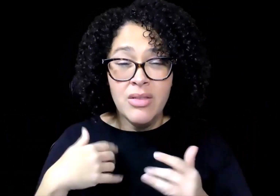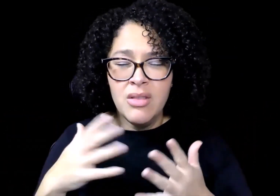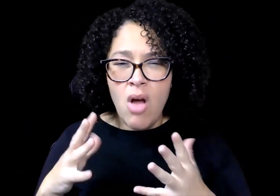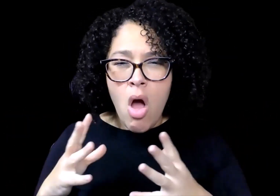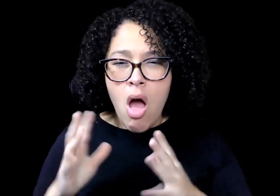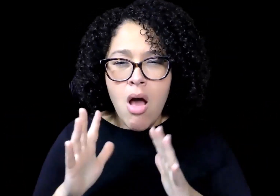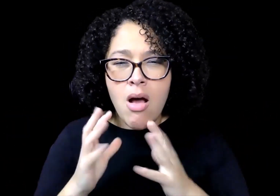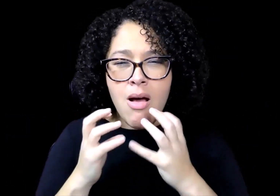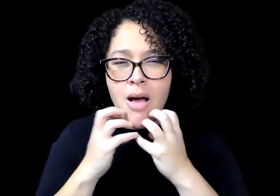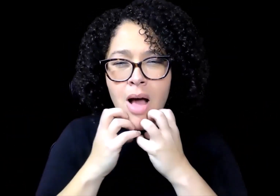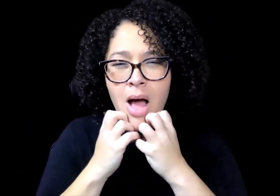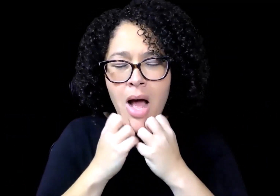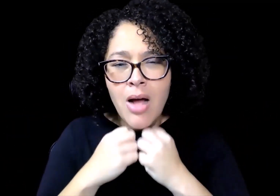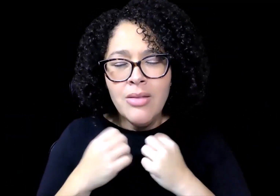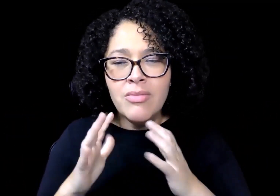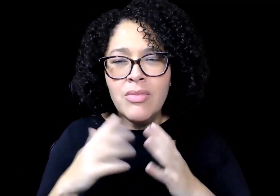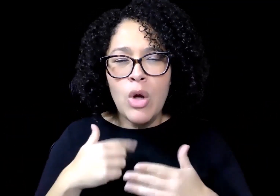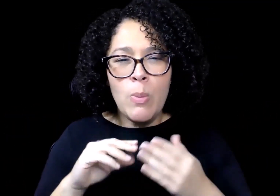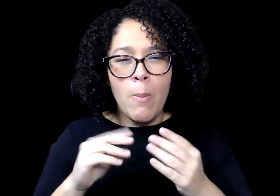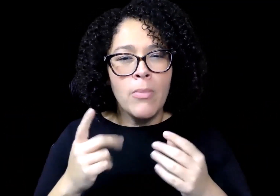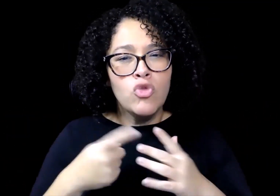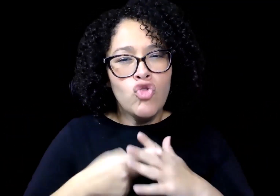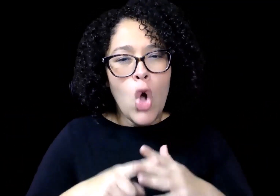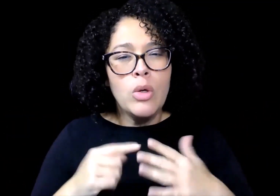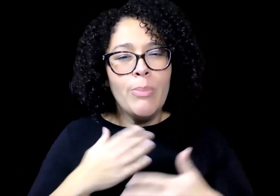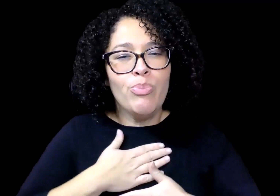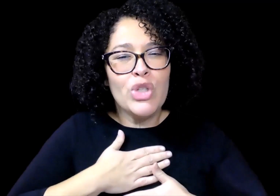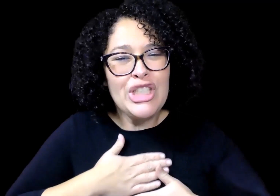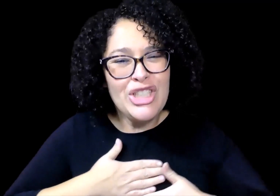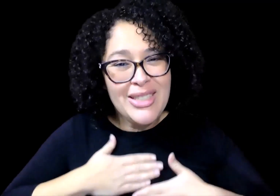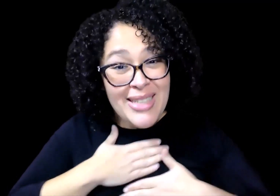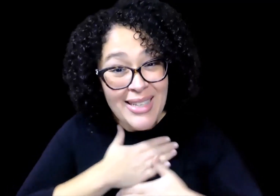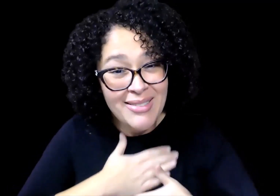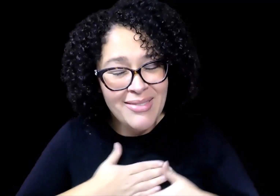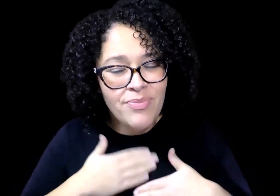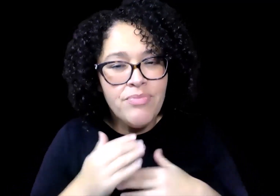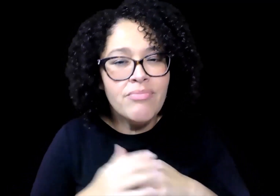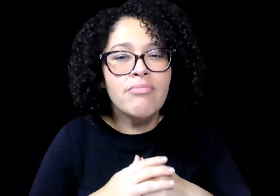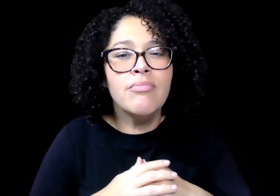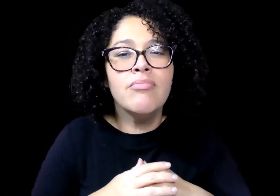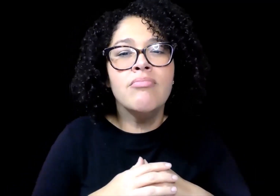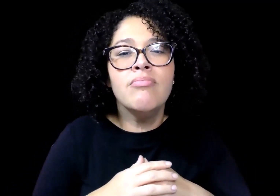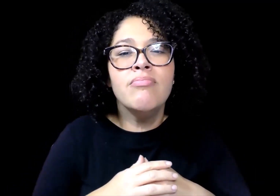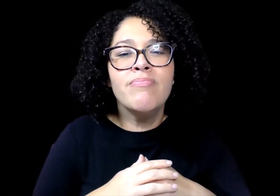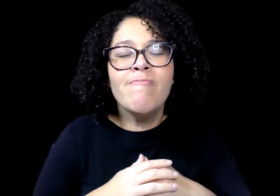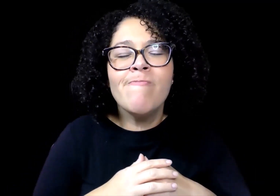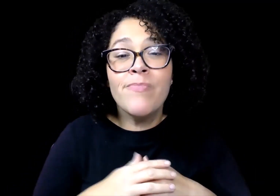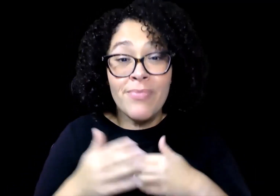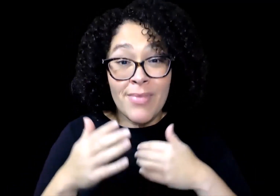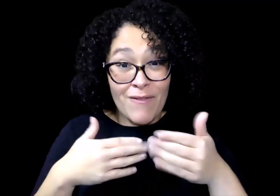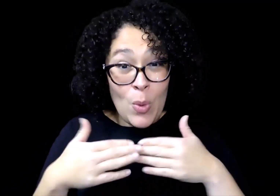traditions and food and I just loved it and I started to really appreciate where I came from